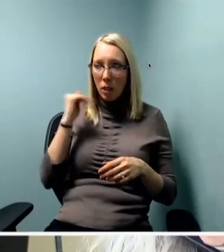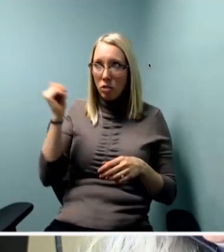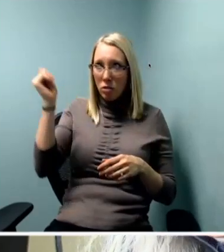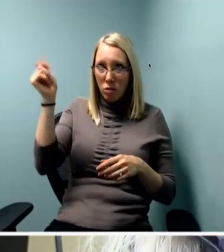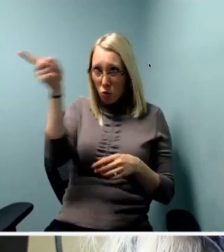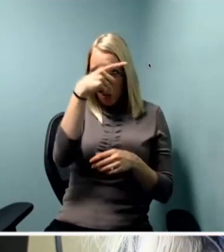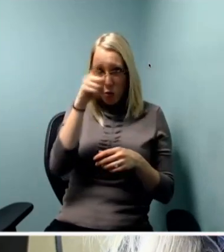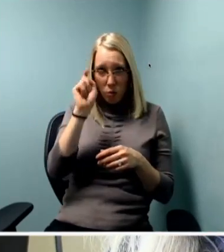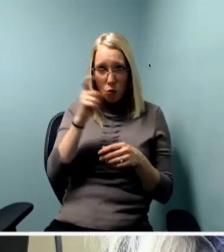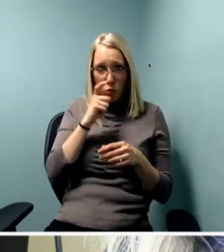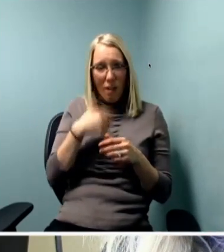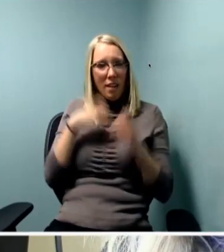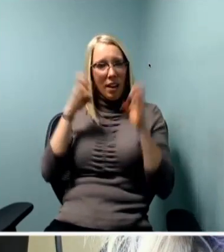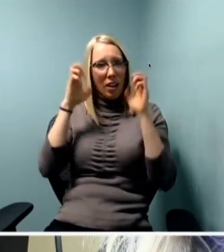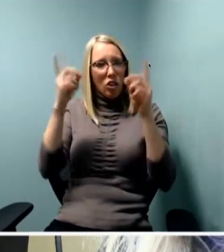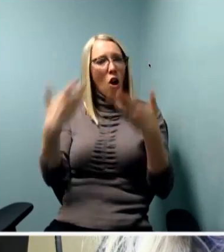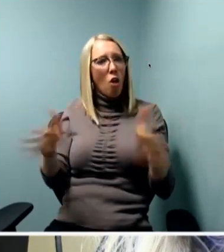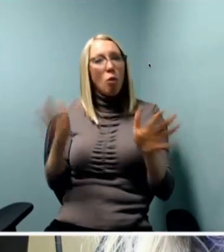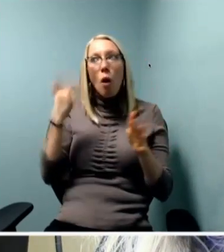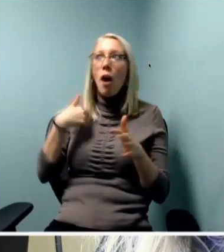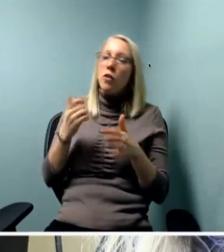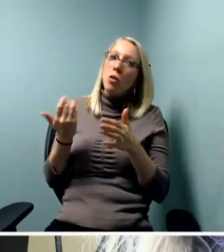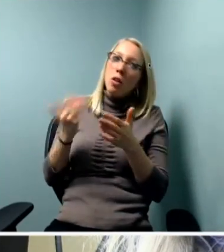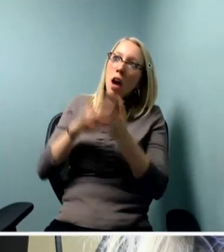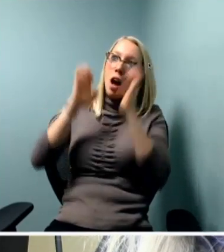So what the hell I got to educate you again for?